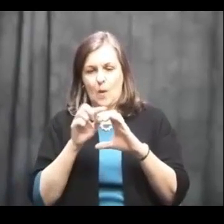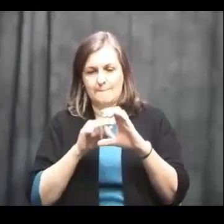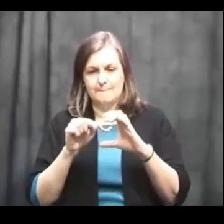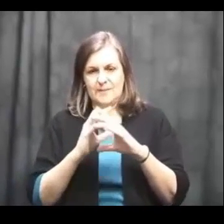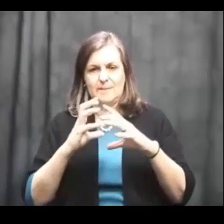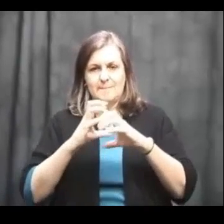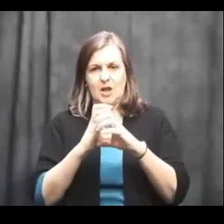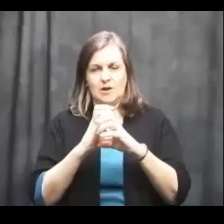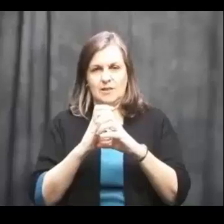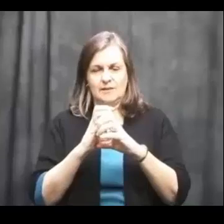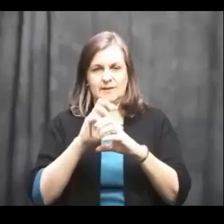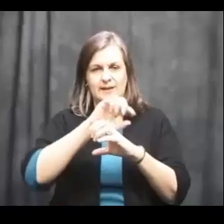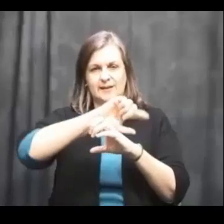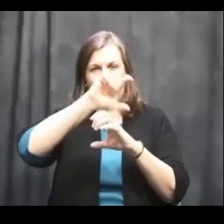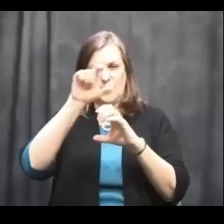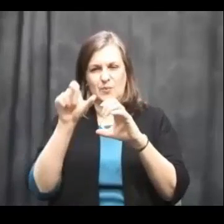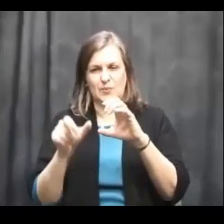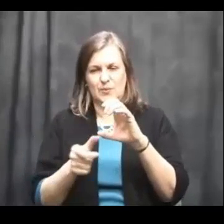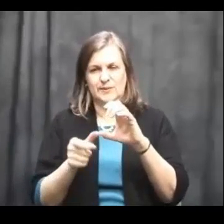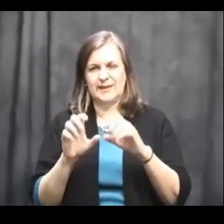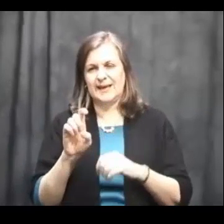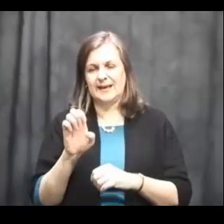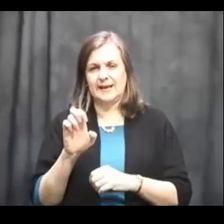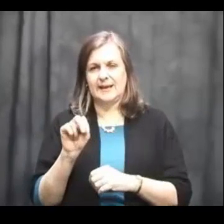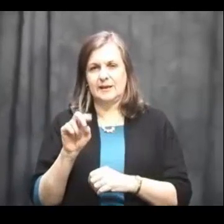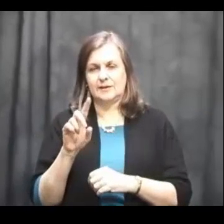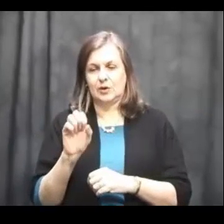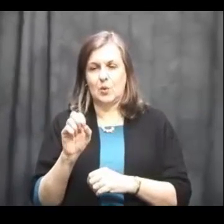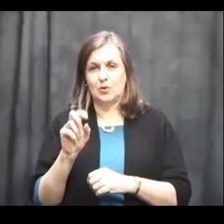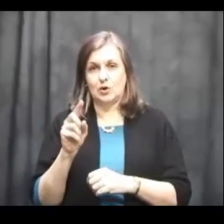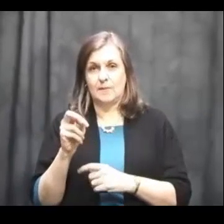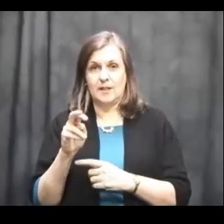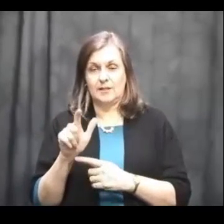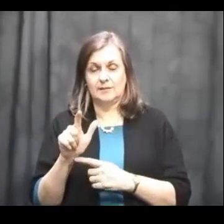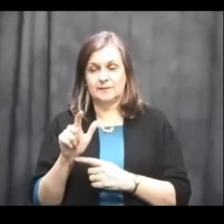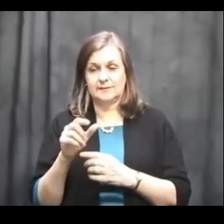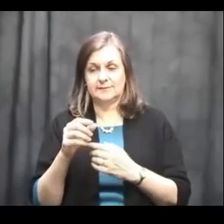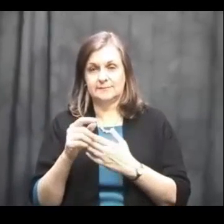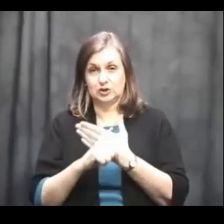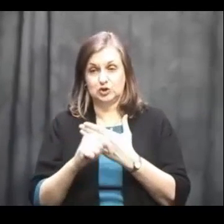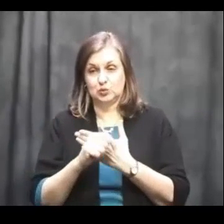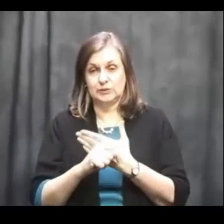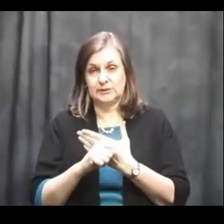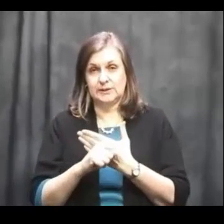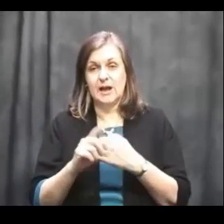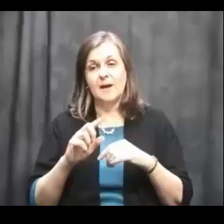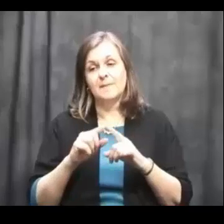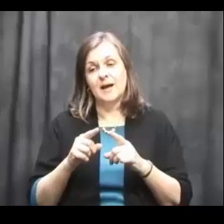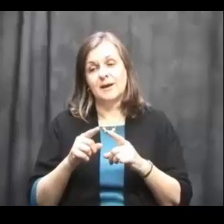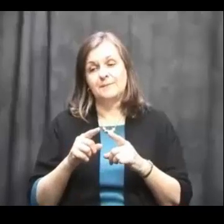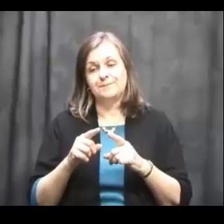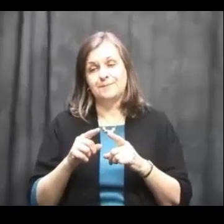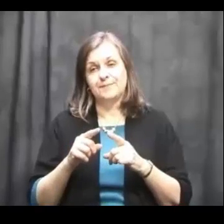we look at zoomed out picture in a second